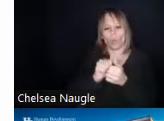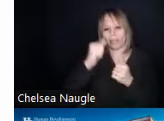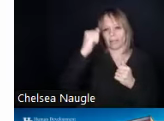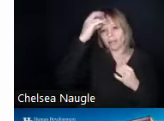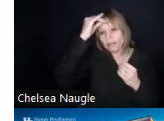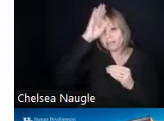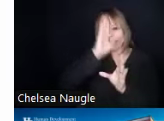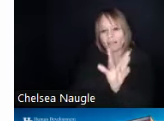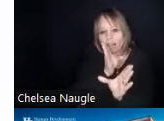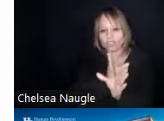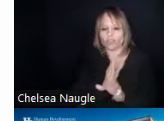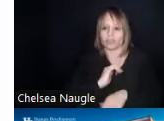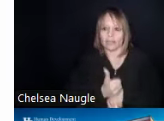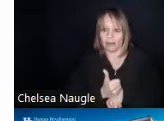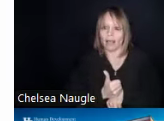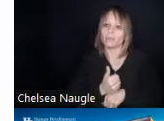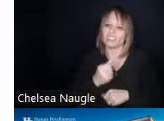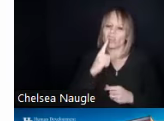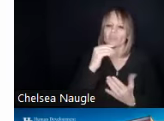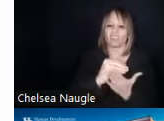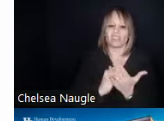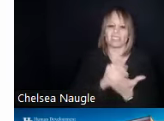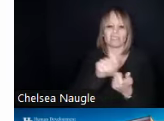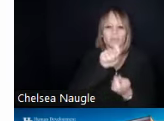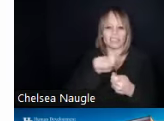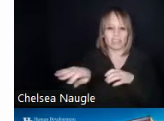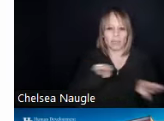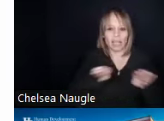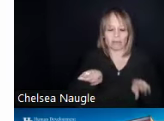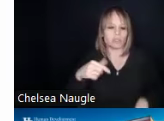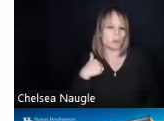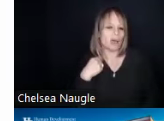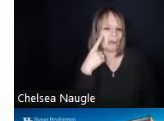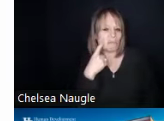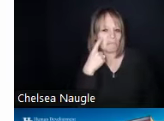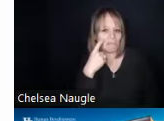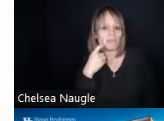particular behaviors. And so what we suspect or what I suspect may be happening is that as working memory